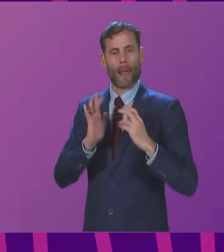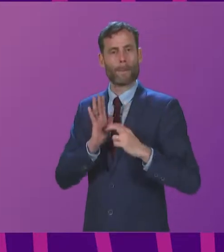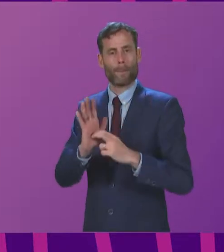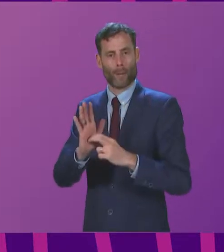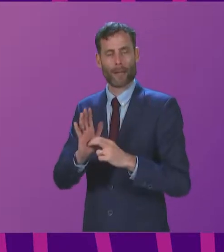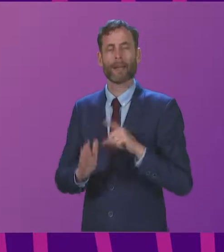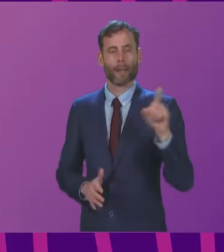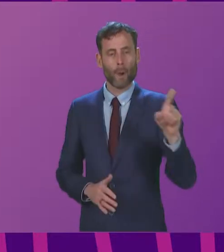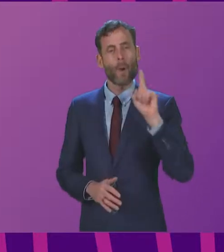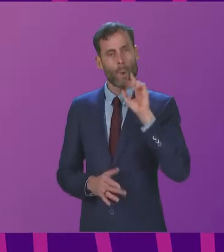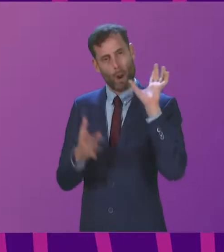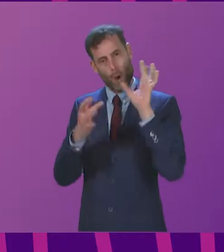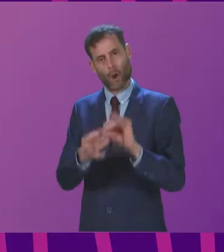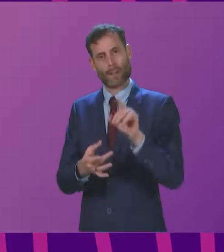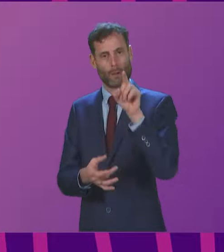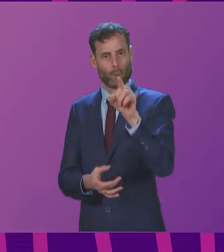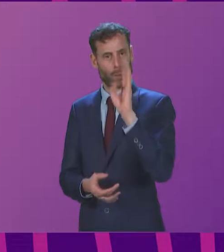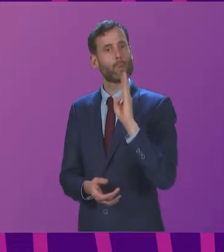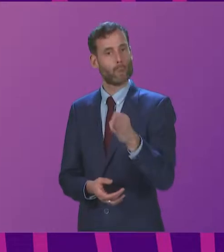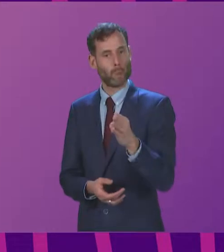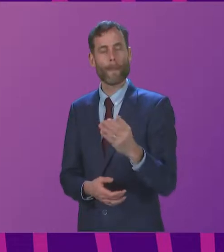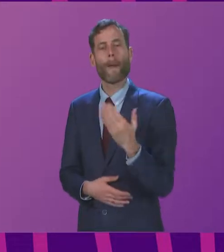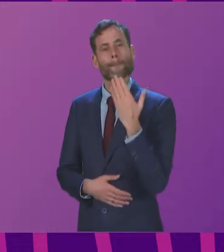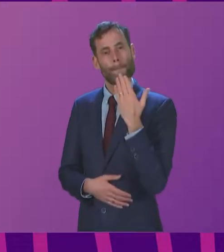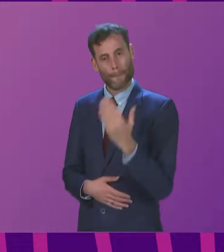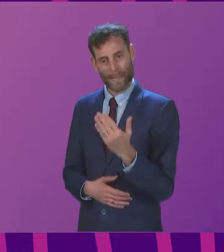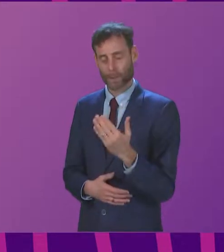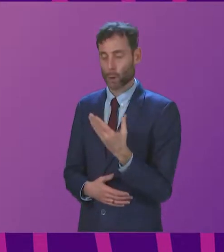separately by their health board. Everyone else should use NHS Inform or should call